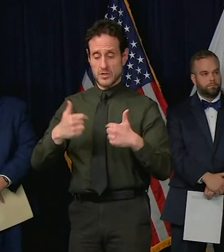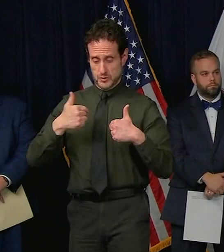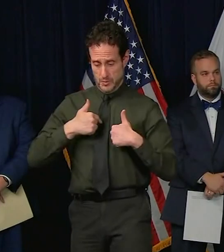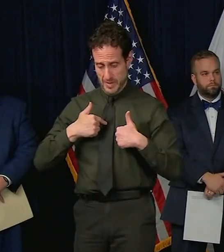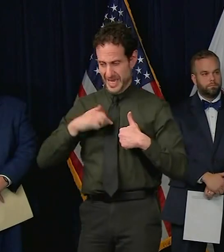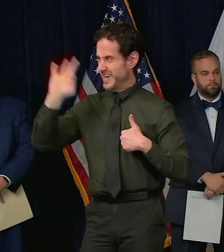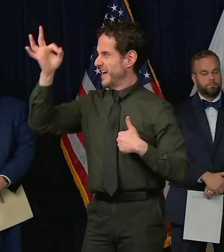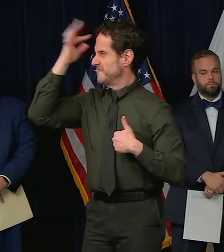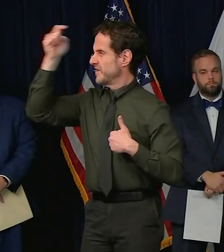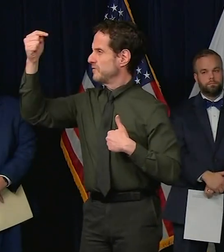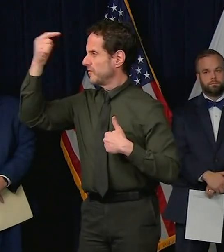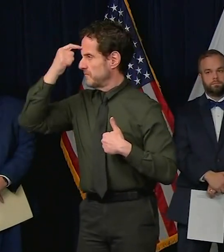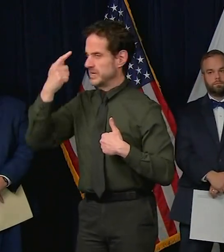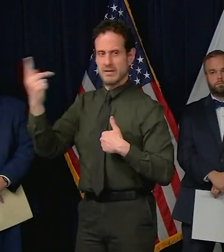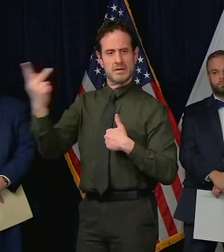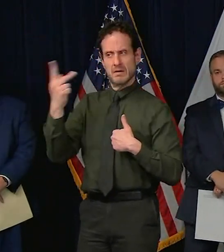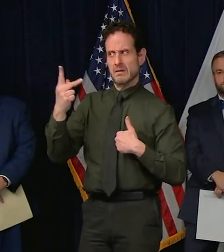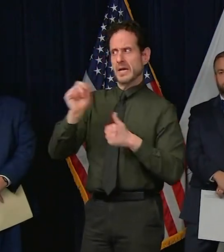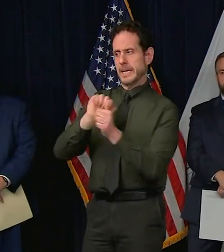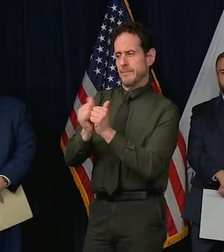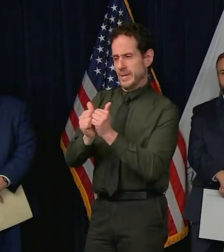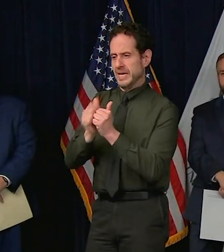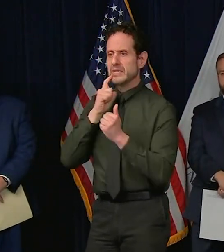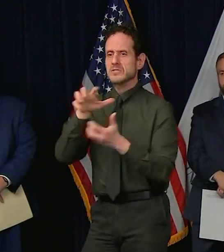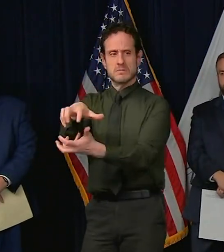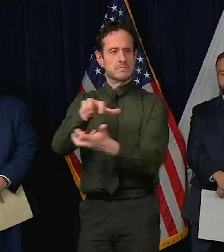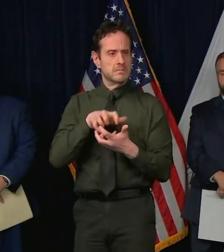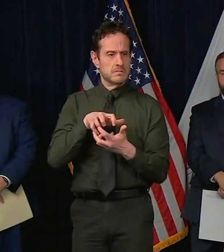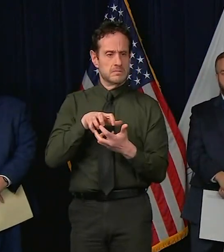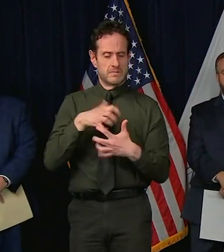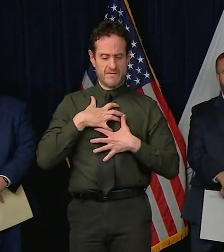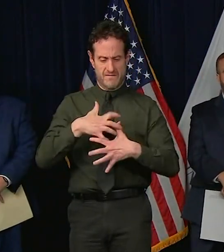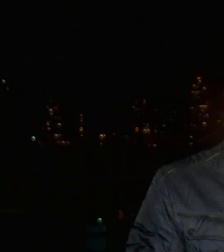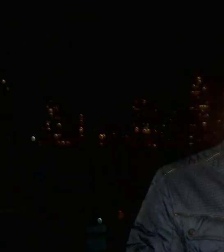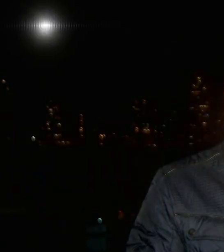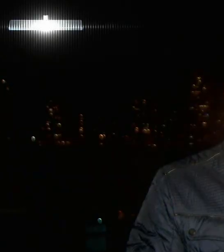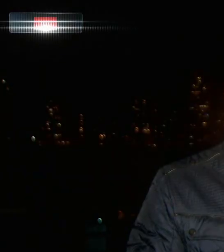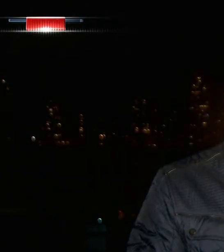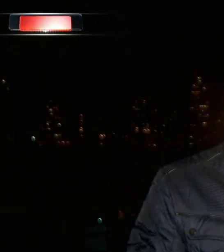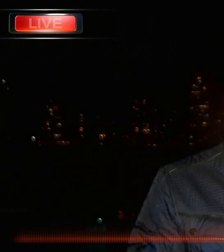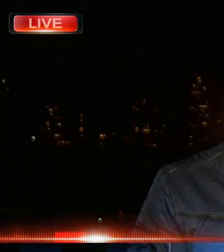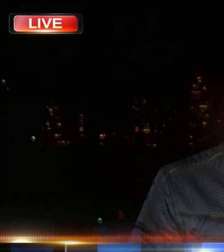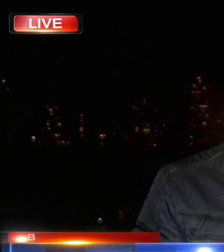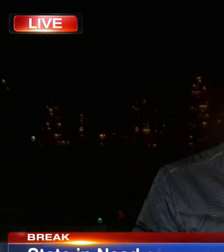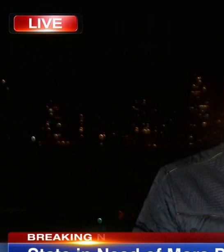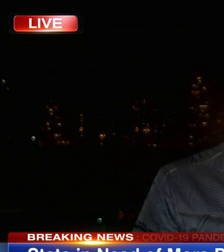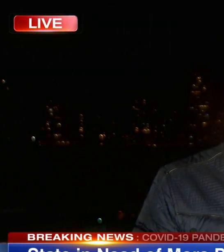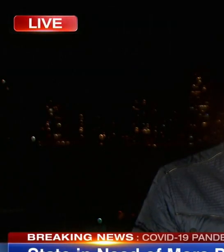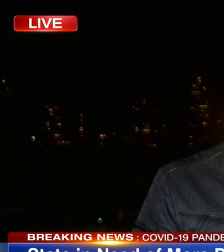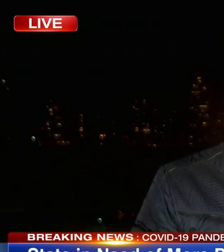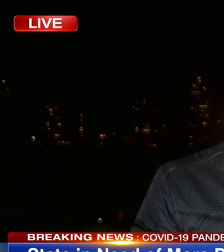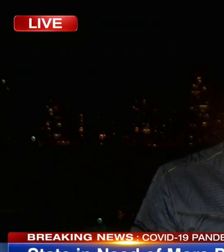SO I AM COMPETING AGAINST THE FEDERAL GOVERNMENT TO GET